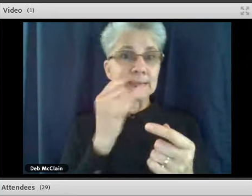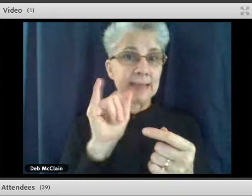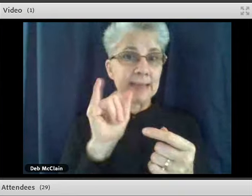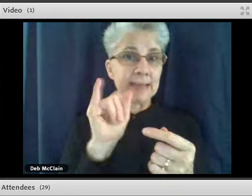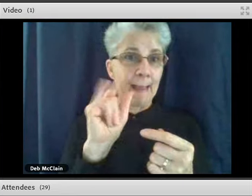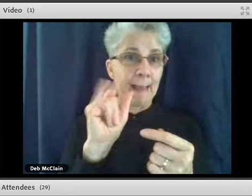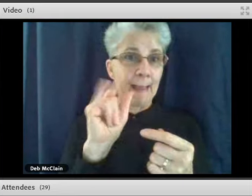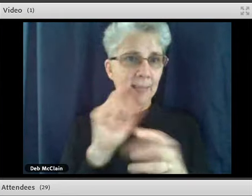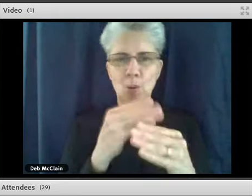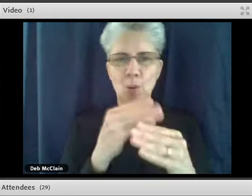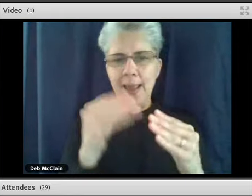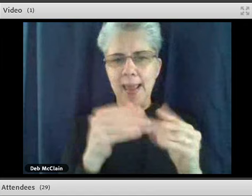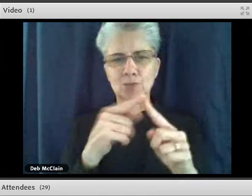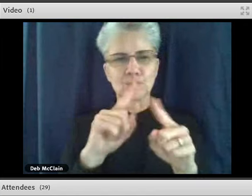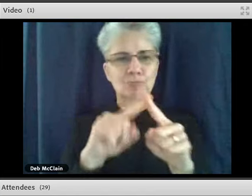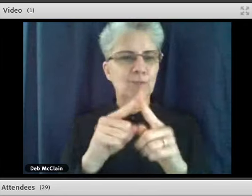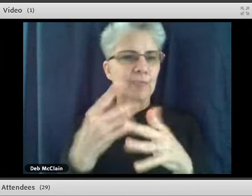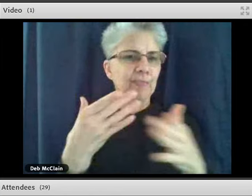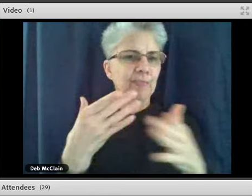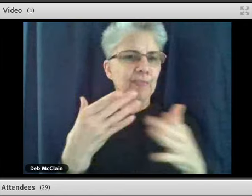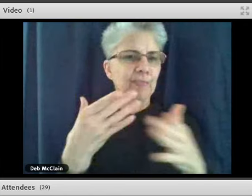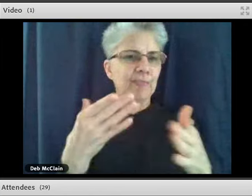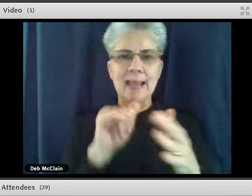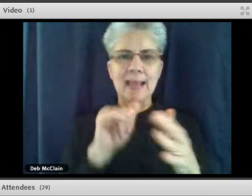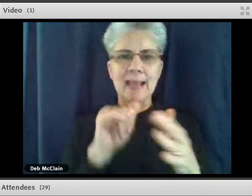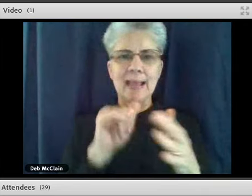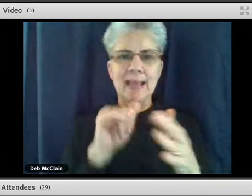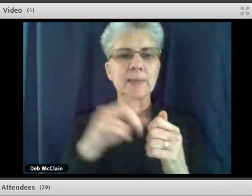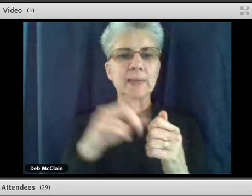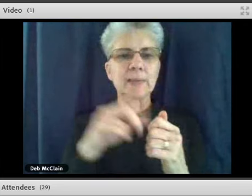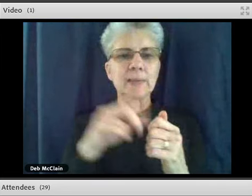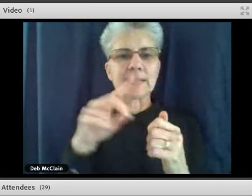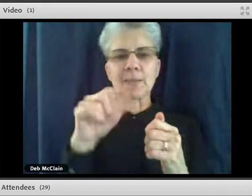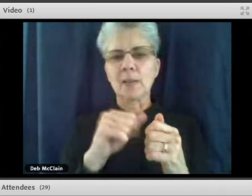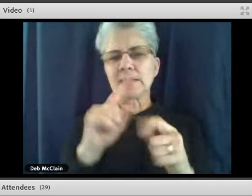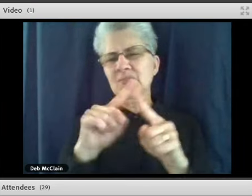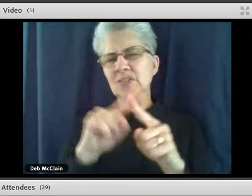And then, came the smartphone and the tablet, right? And there's no end to the different things